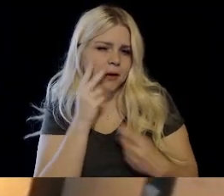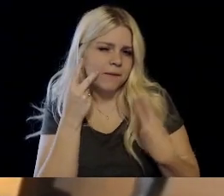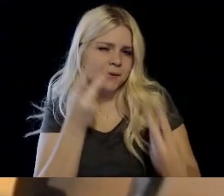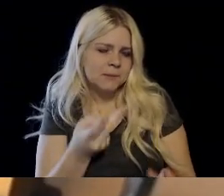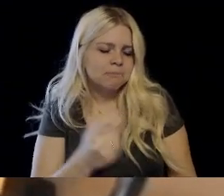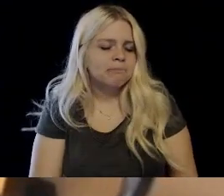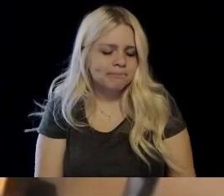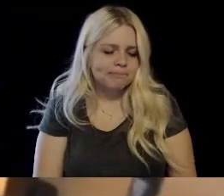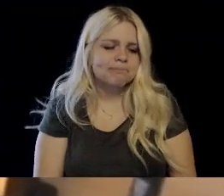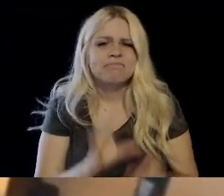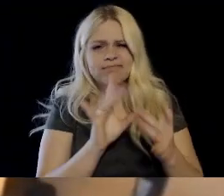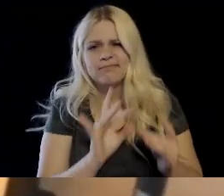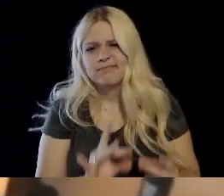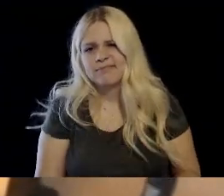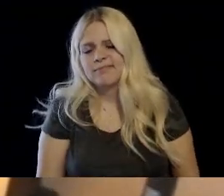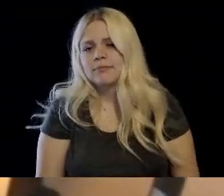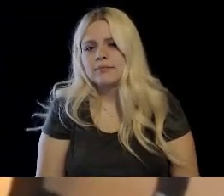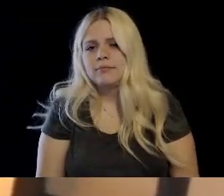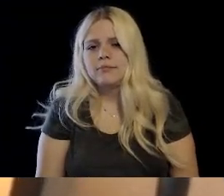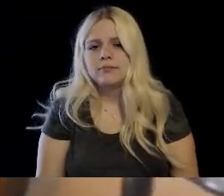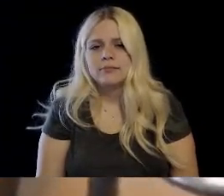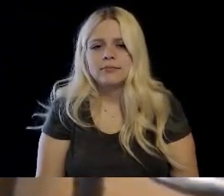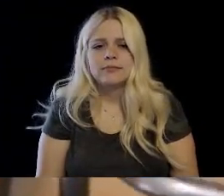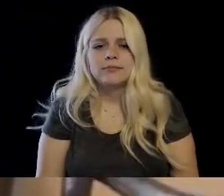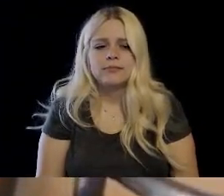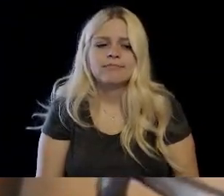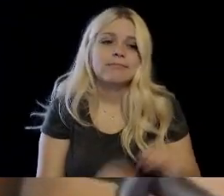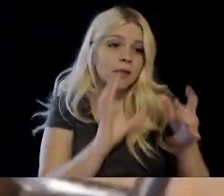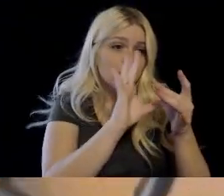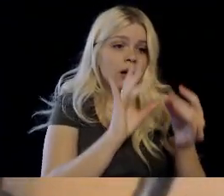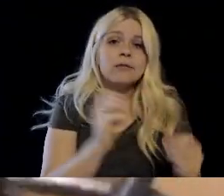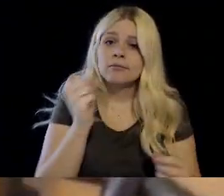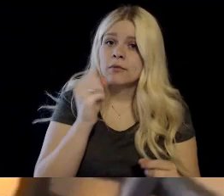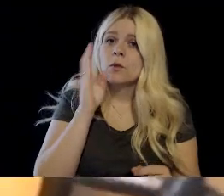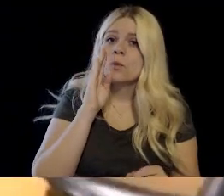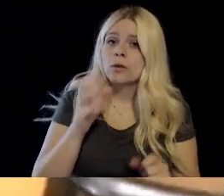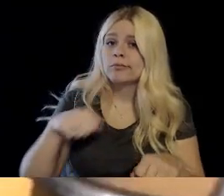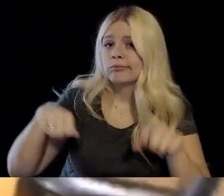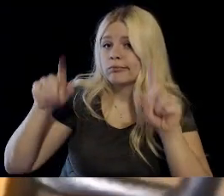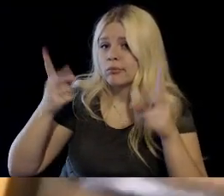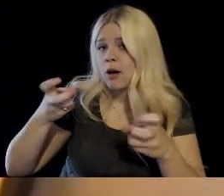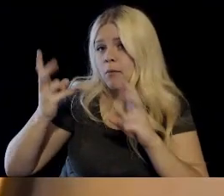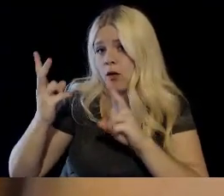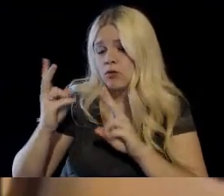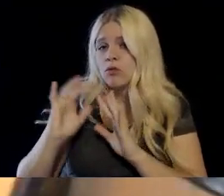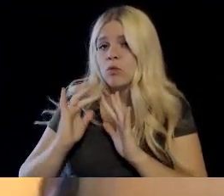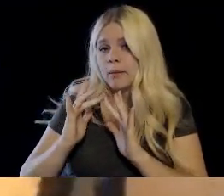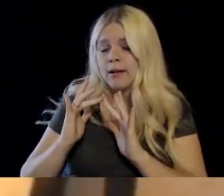they'll be on the website. You guys, we have some other bear paw prints that are probably